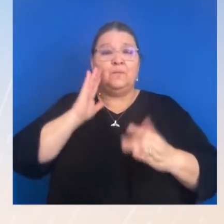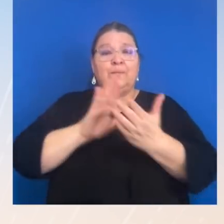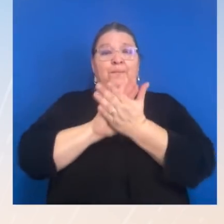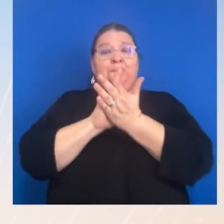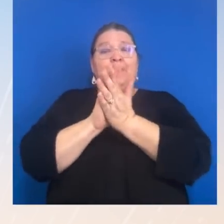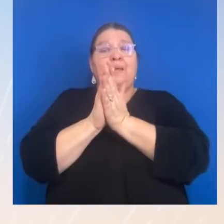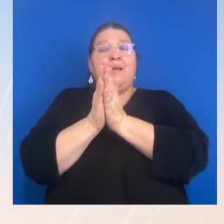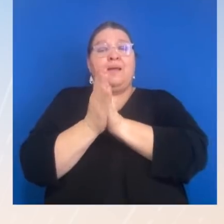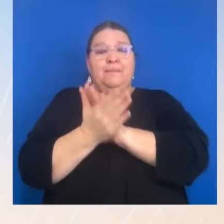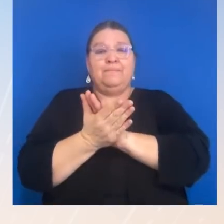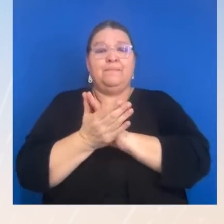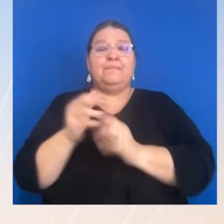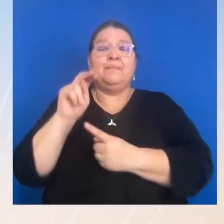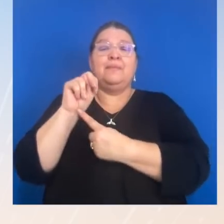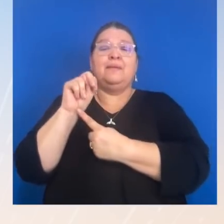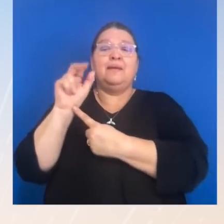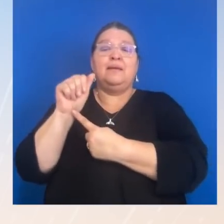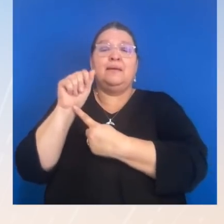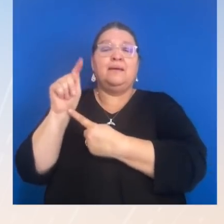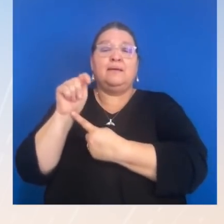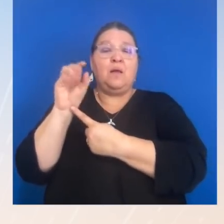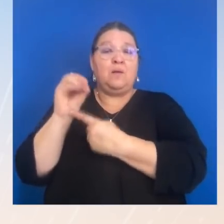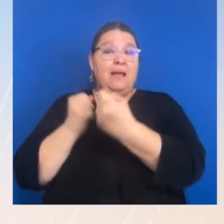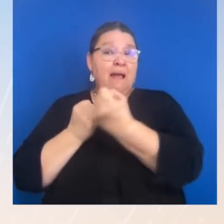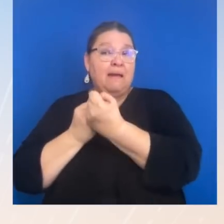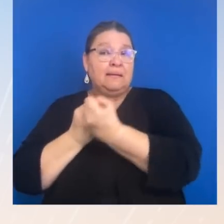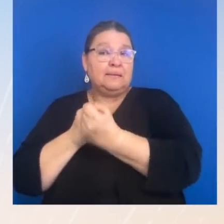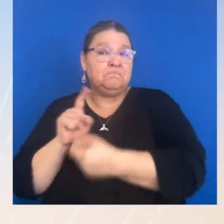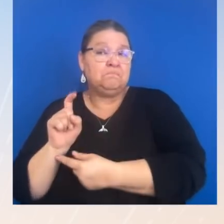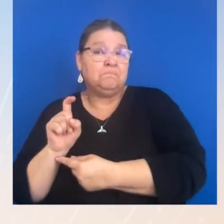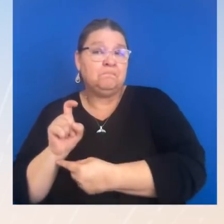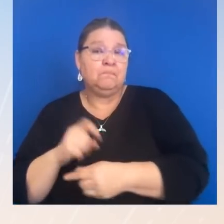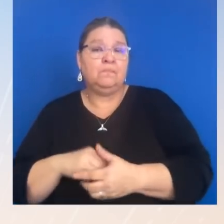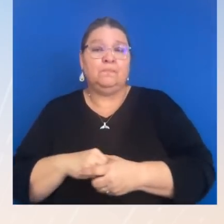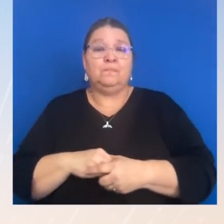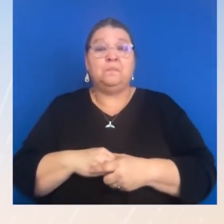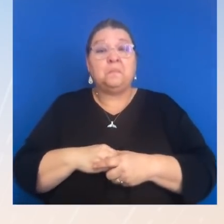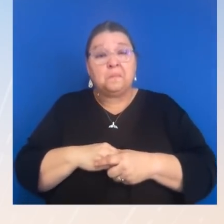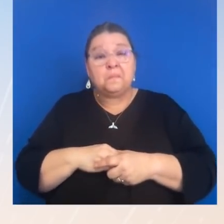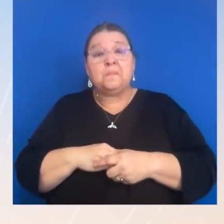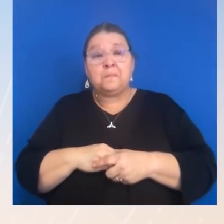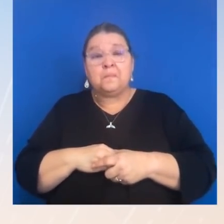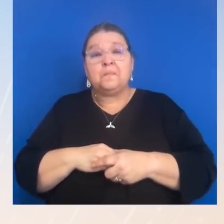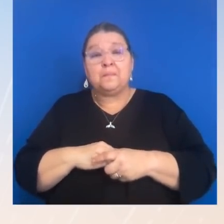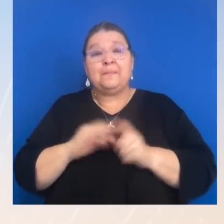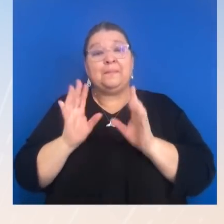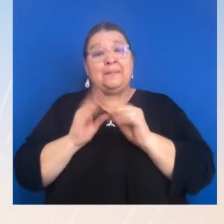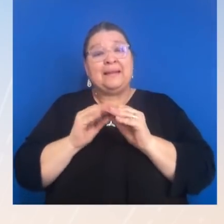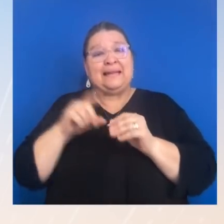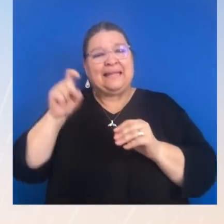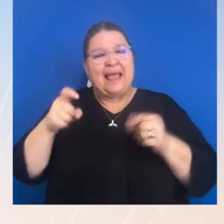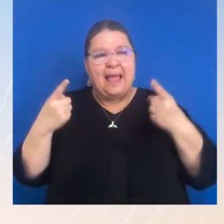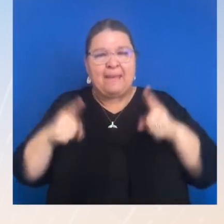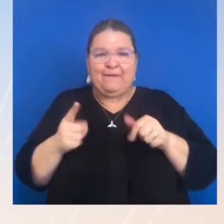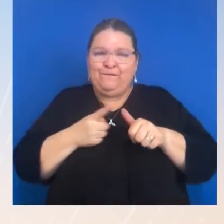Ms. Psaki: Sure. Let's let the meeting happen. We will have a readout of the meeting after the meeting, and I'm sure there will be some developments coming out of it.